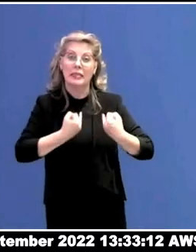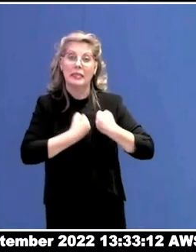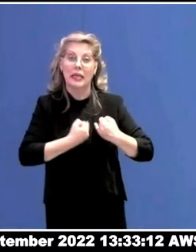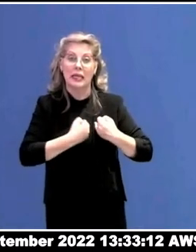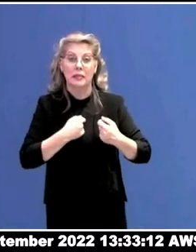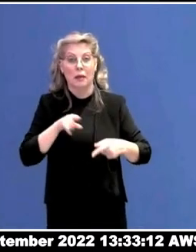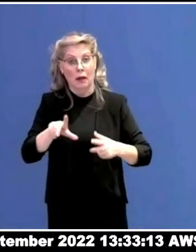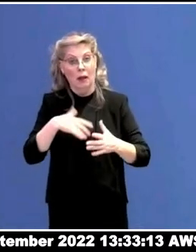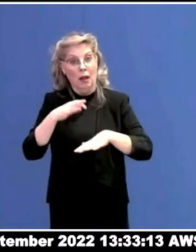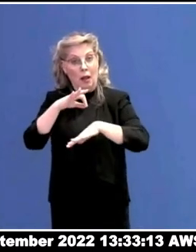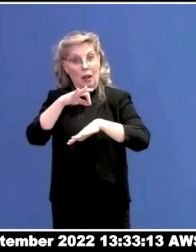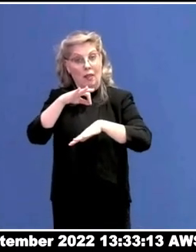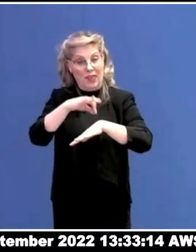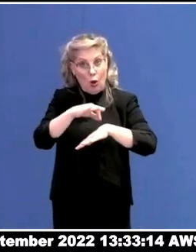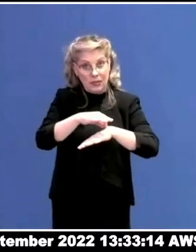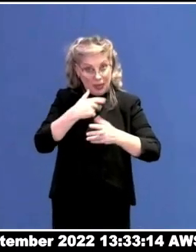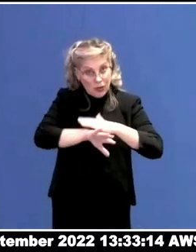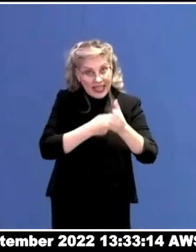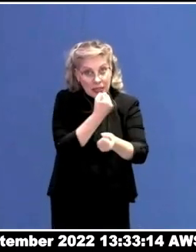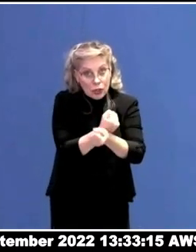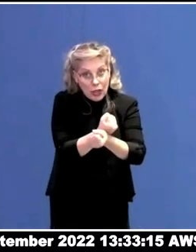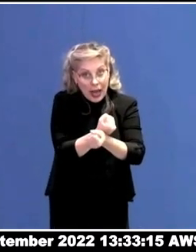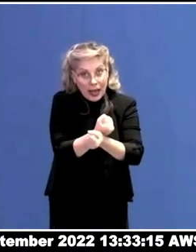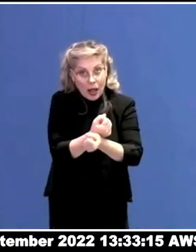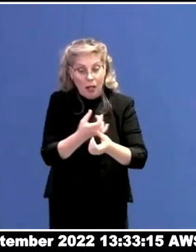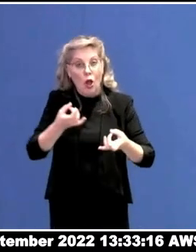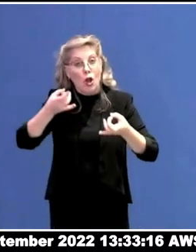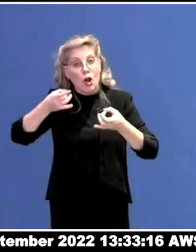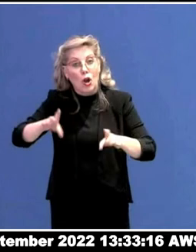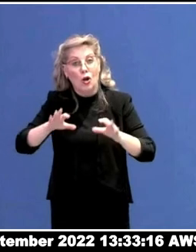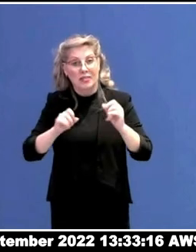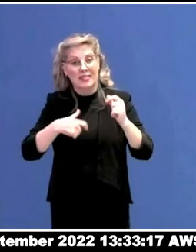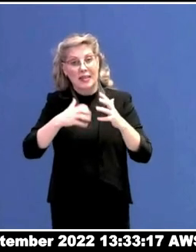He was waiting to see a cardiologist who could have saved his life, and he died